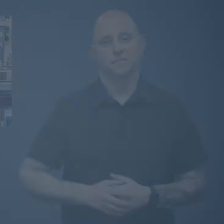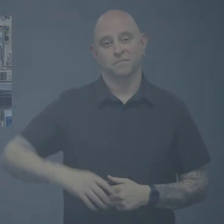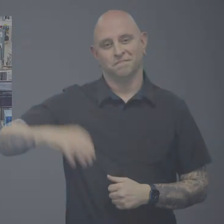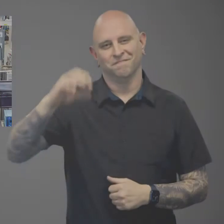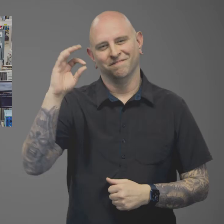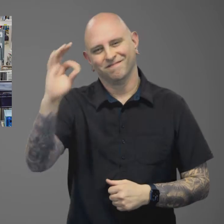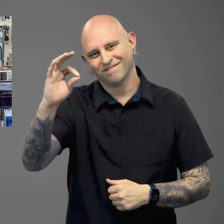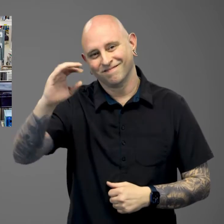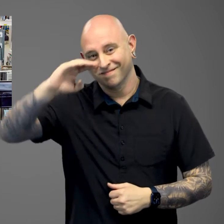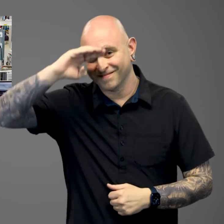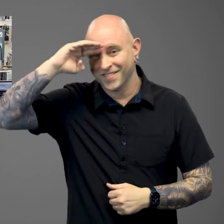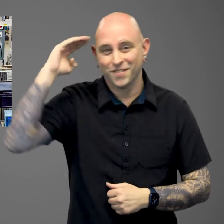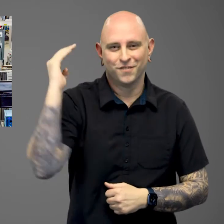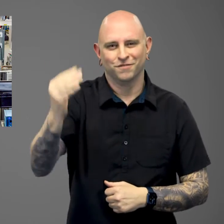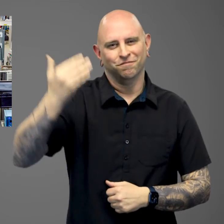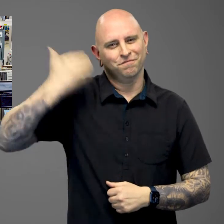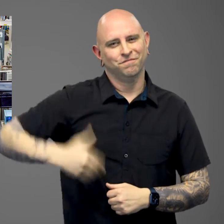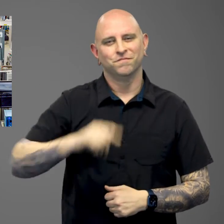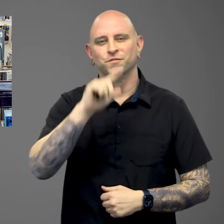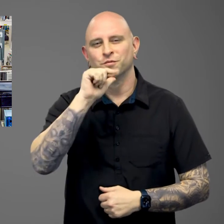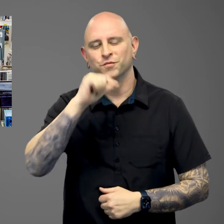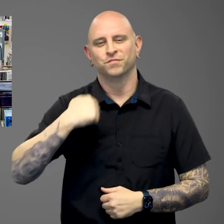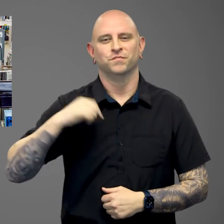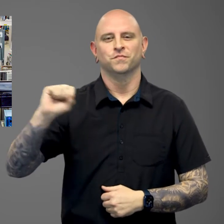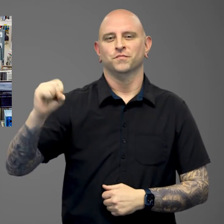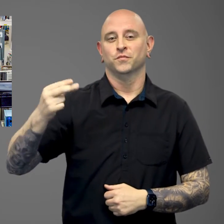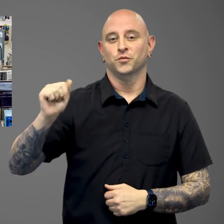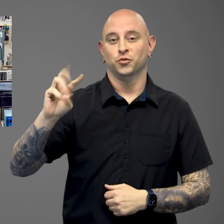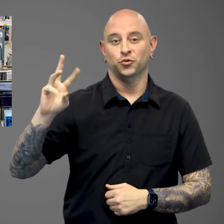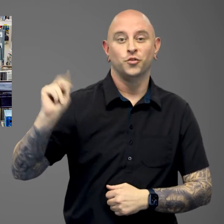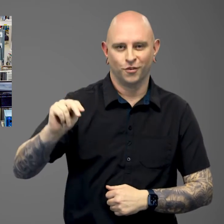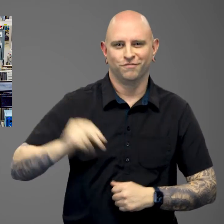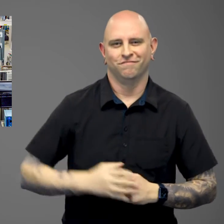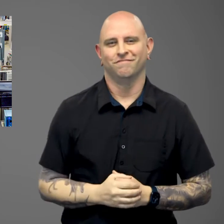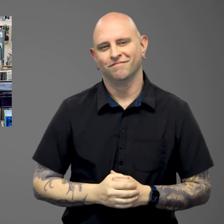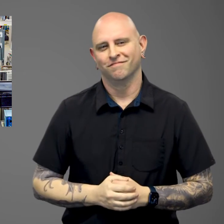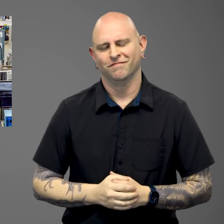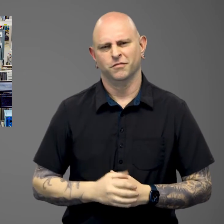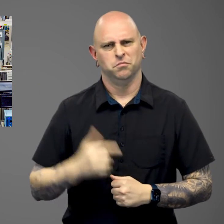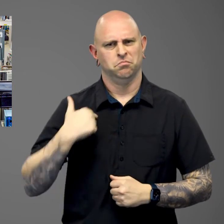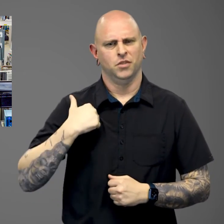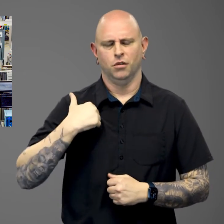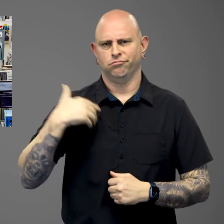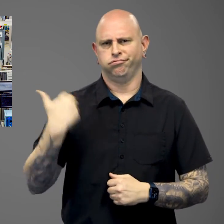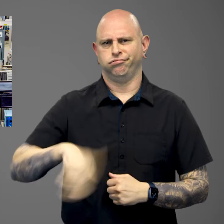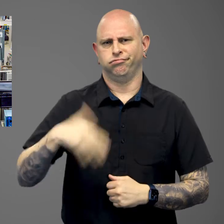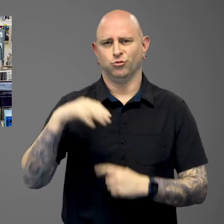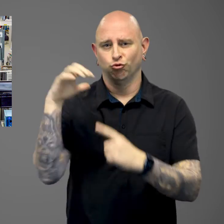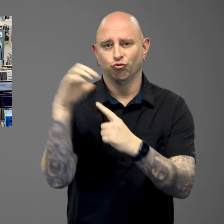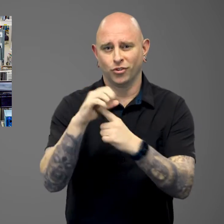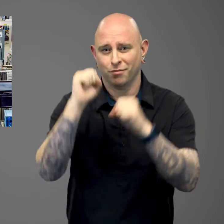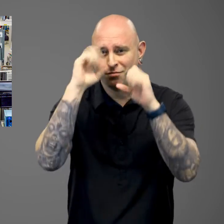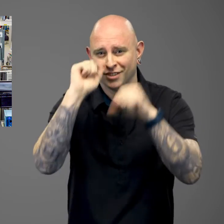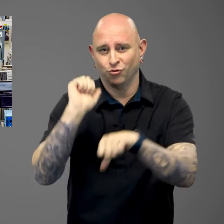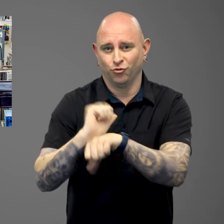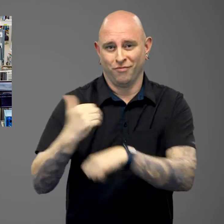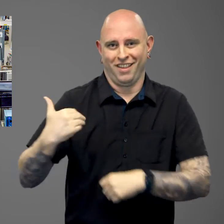Hey, I'm Shawn.